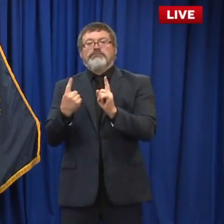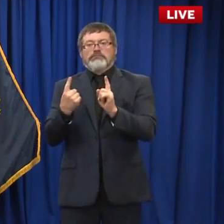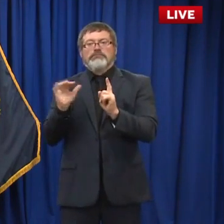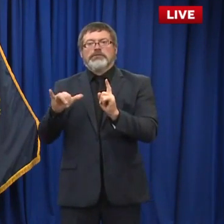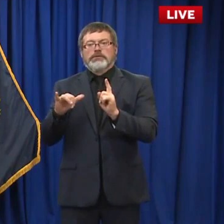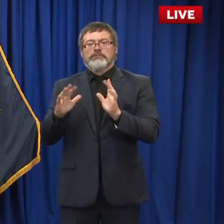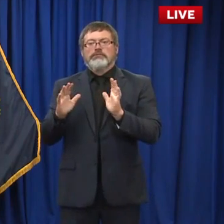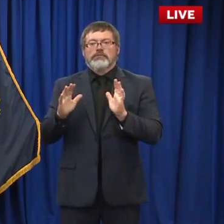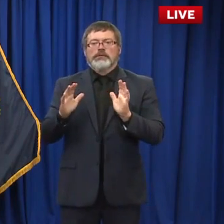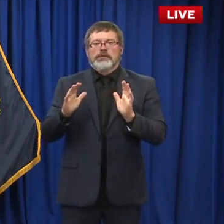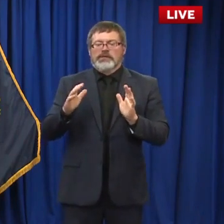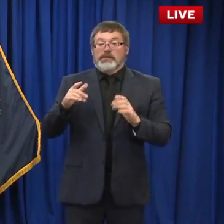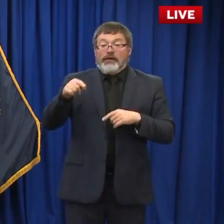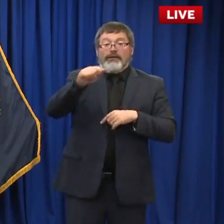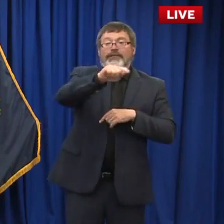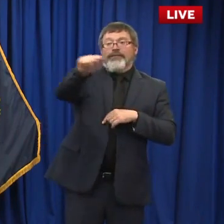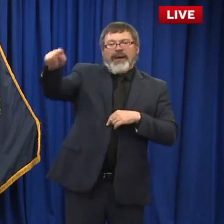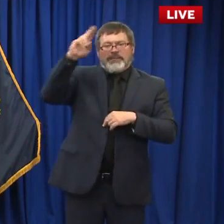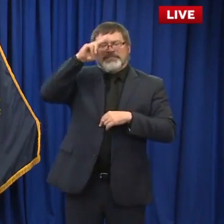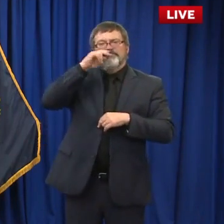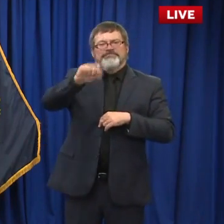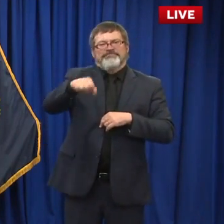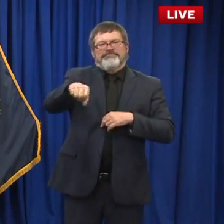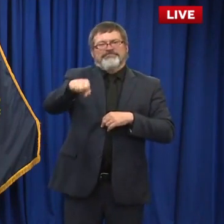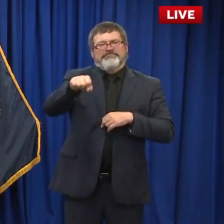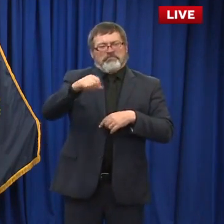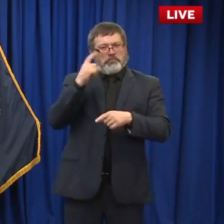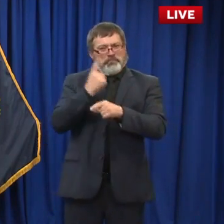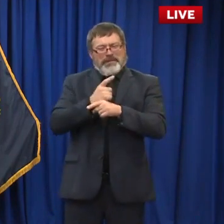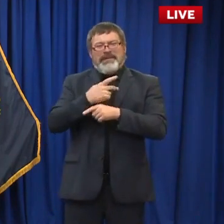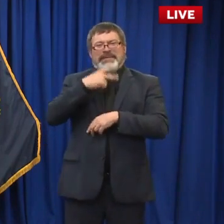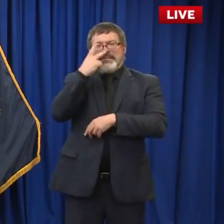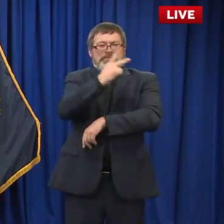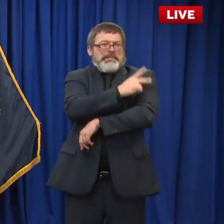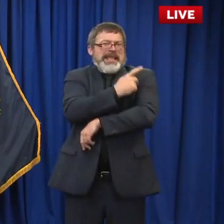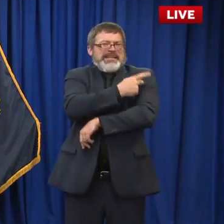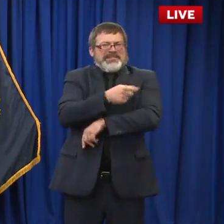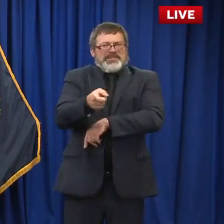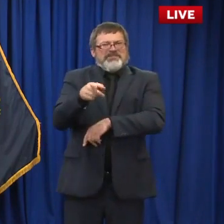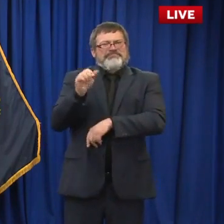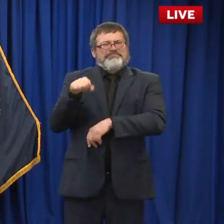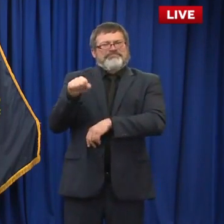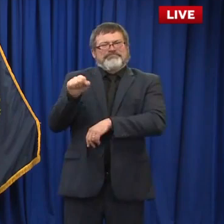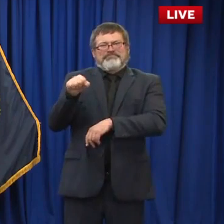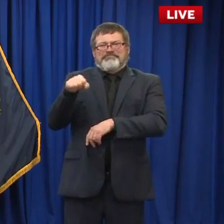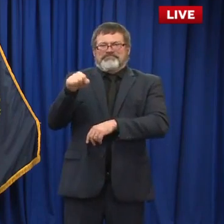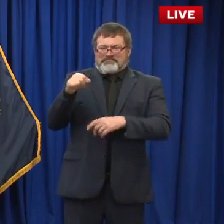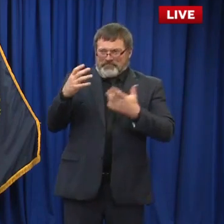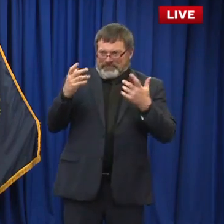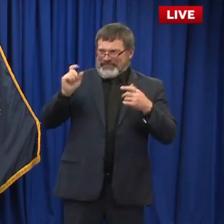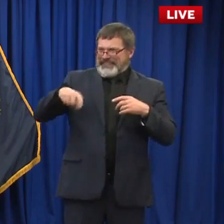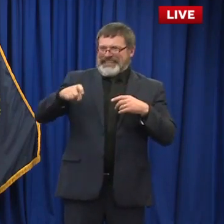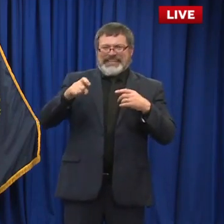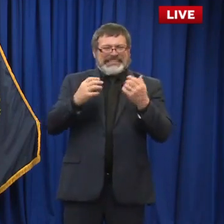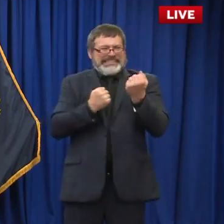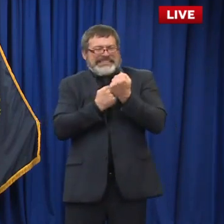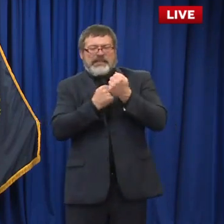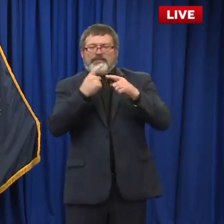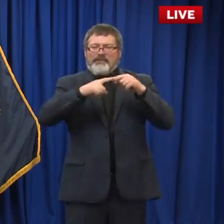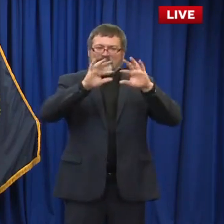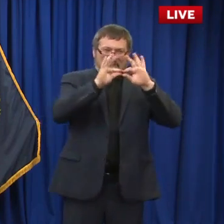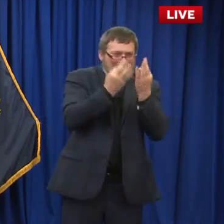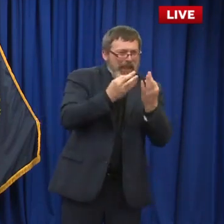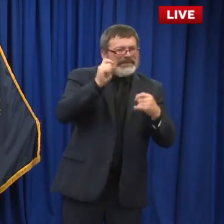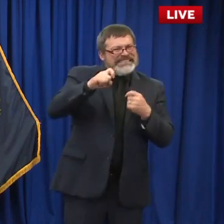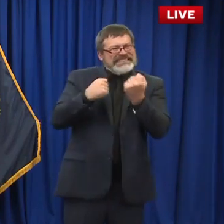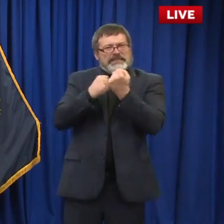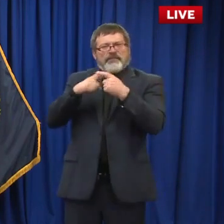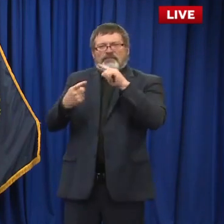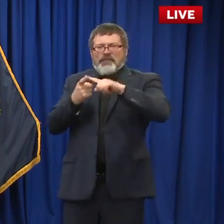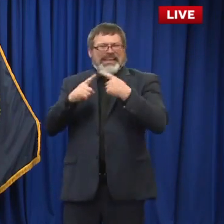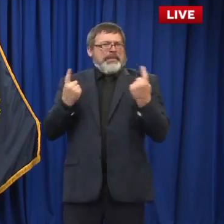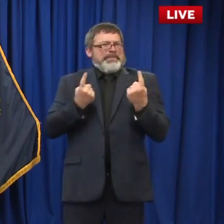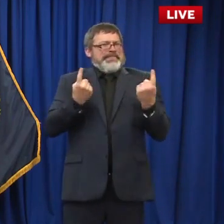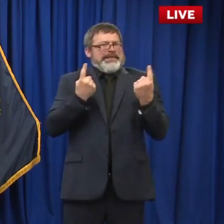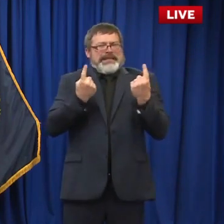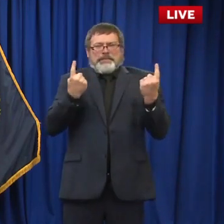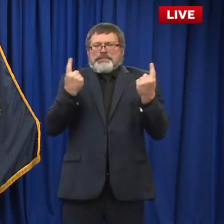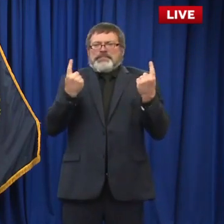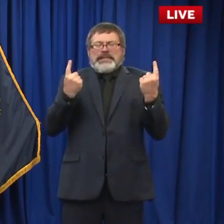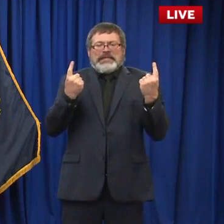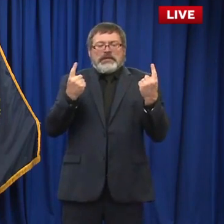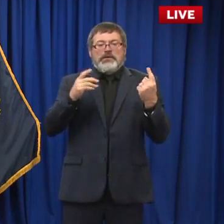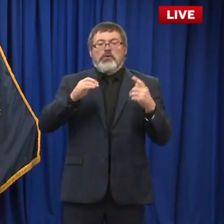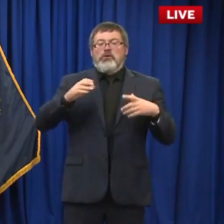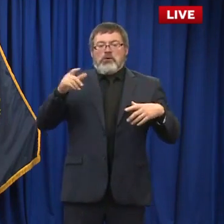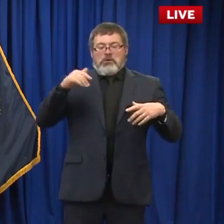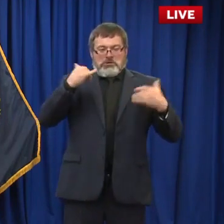MEMBERS, AND THE DEPARTMENT FEEL IT'S VERY IMPORTANT THAT PEOPLE HAVE THE OPPORTUNITY TO HAVE THAT SUPPORT PERSON AT THEIR BEDSIDE, EITHER IN AN EMERGENCY OR DURING AN INPATIENT STAY, AND